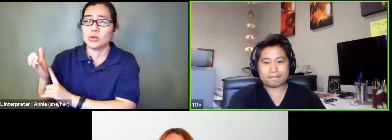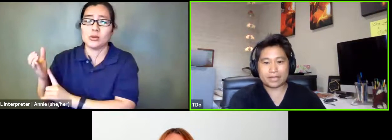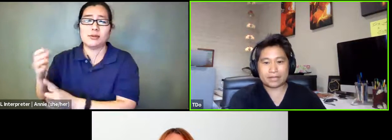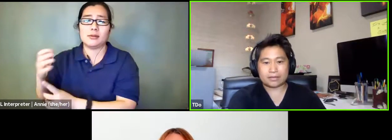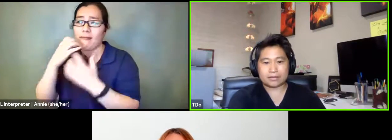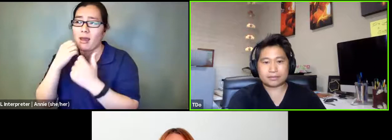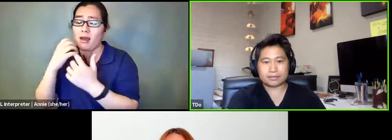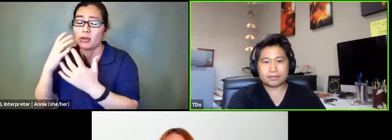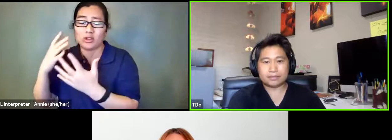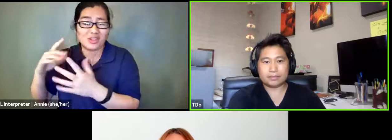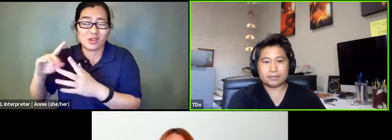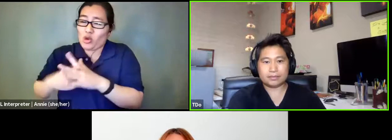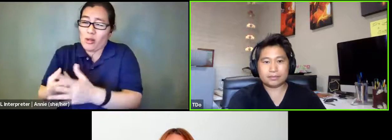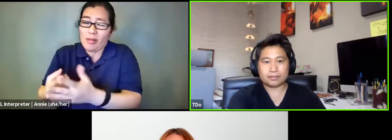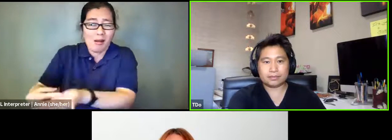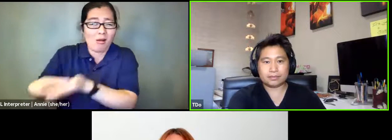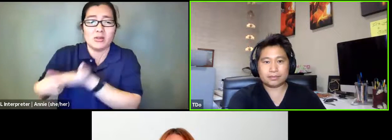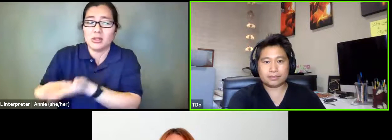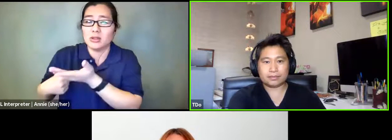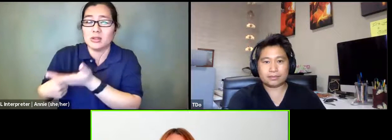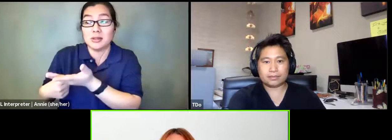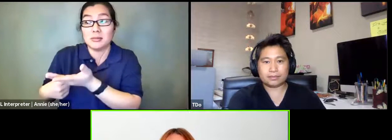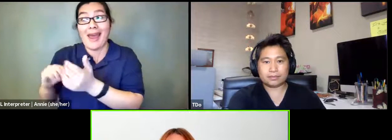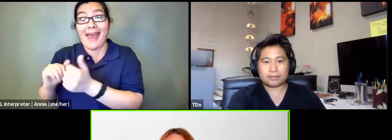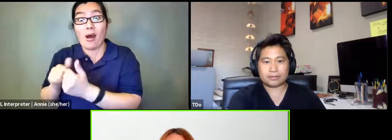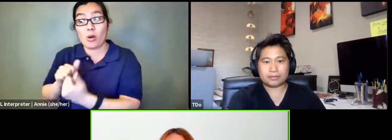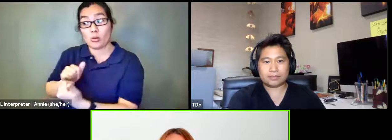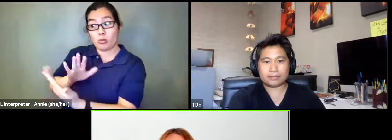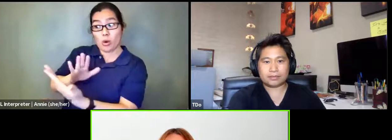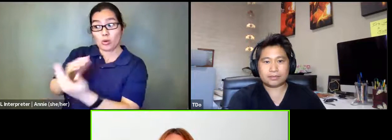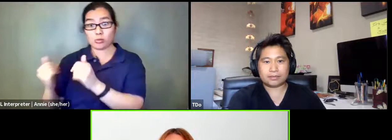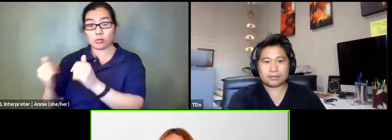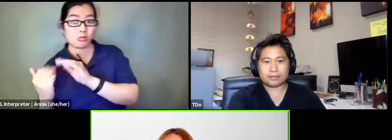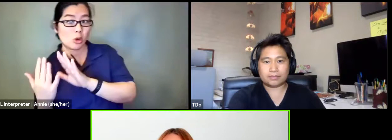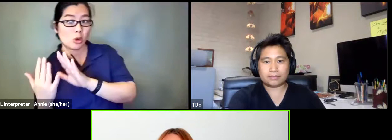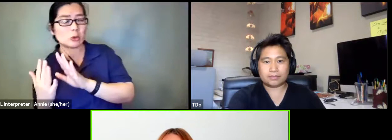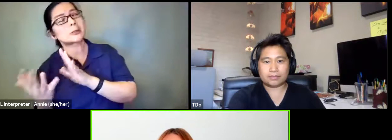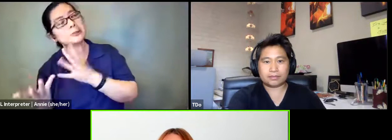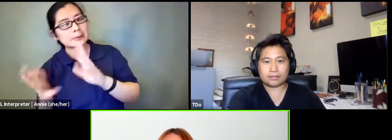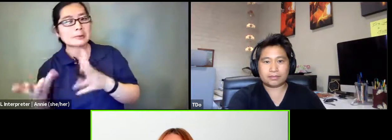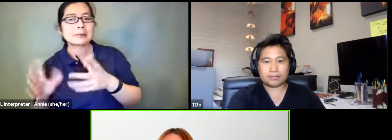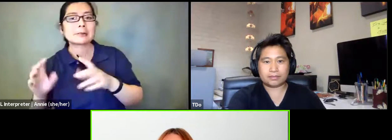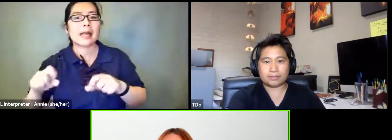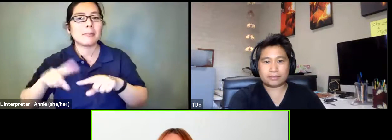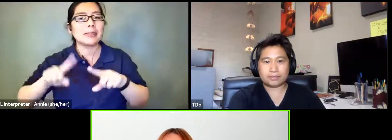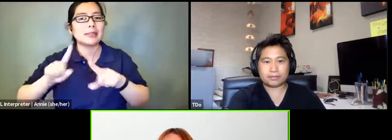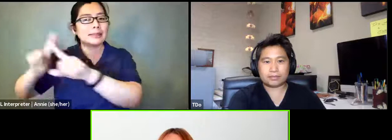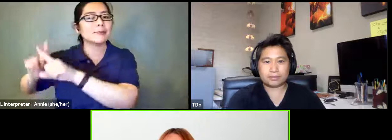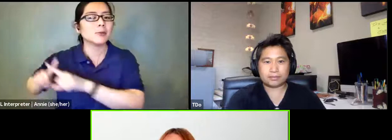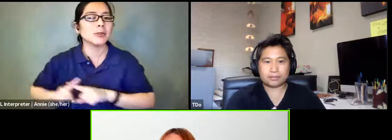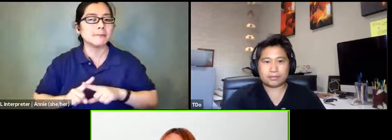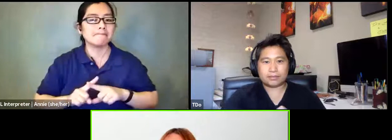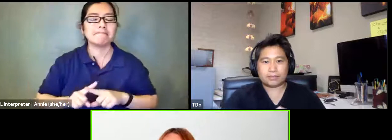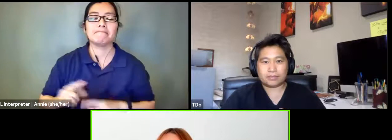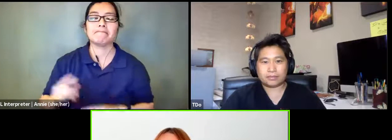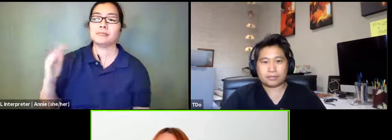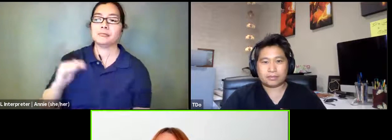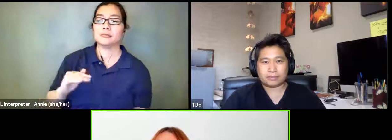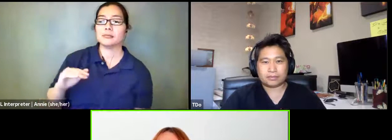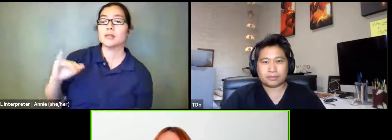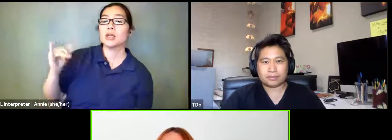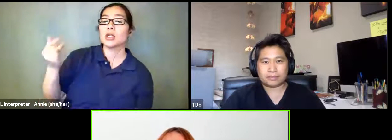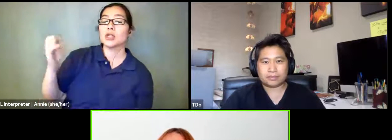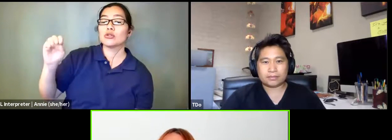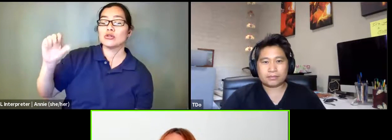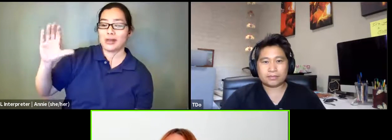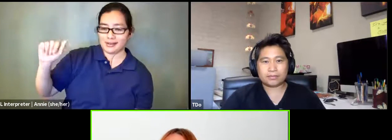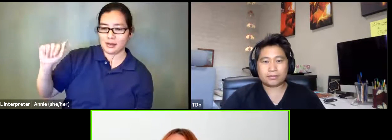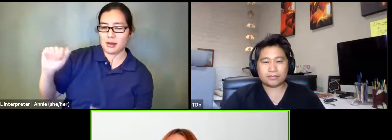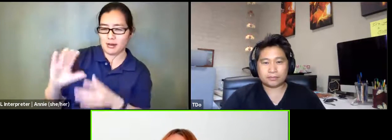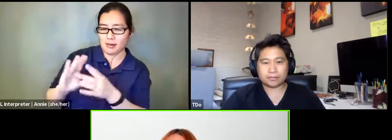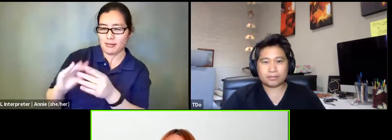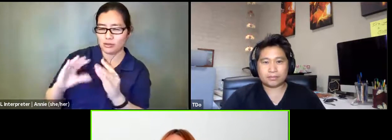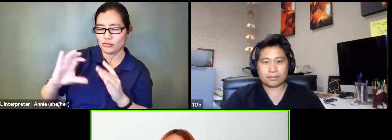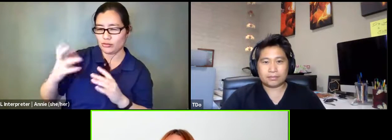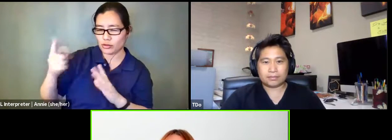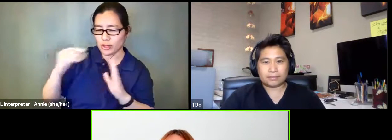Jessica says, ‘we have heard what helped our White colleagues better understand the reach